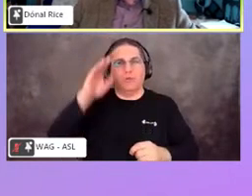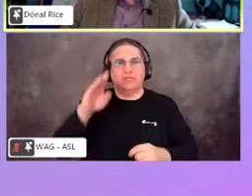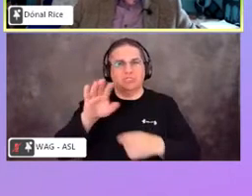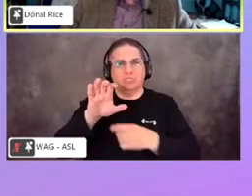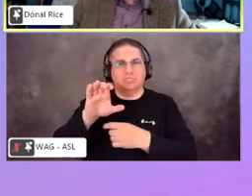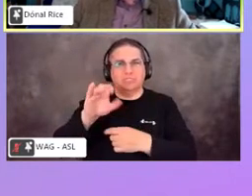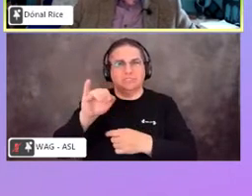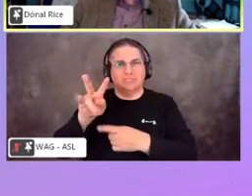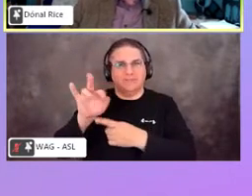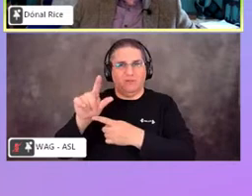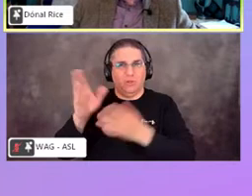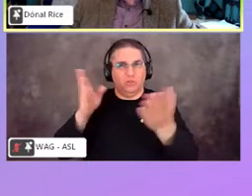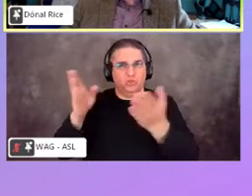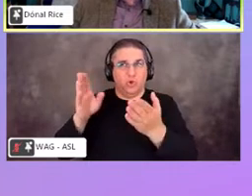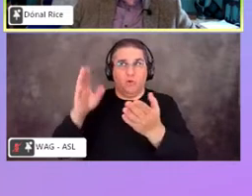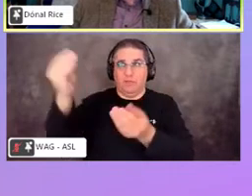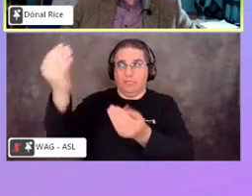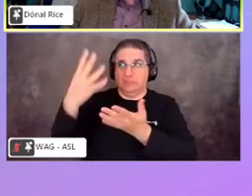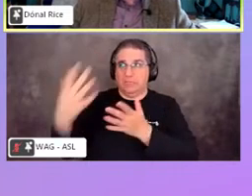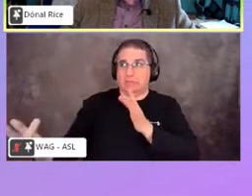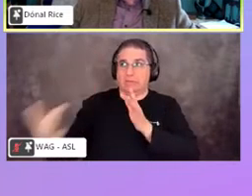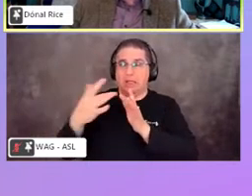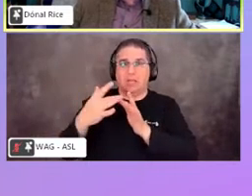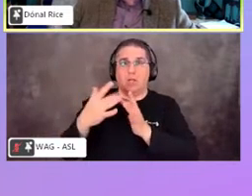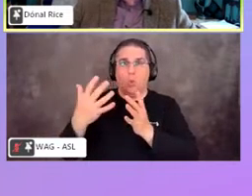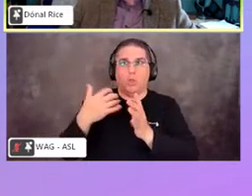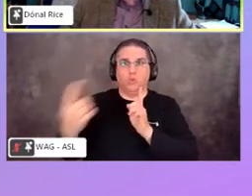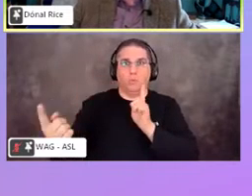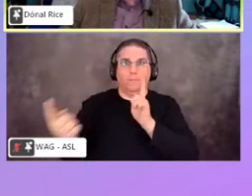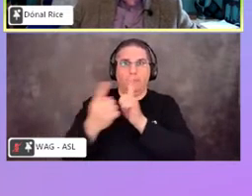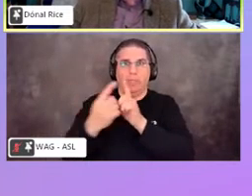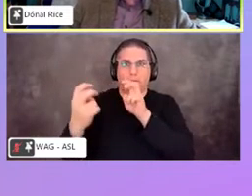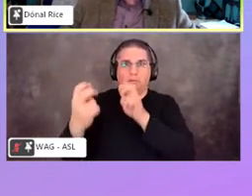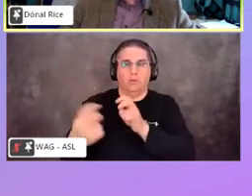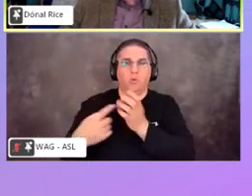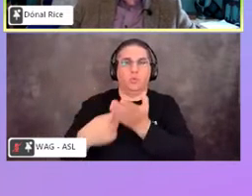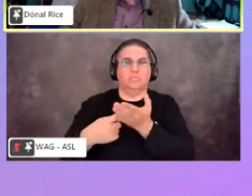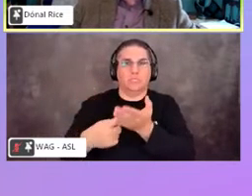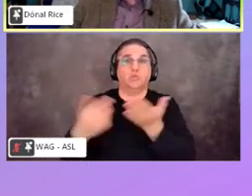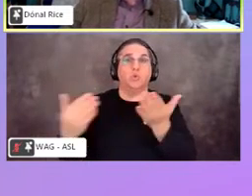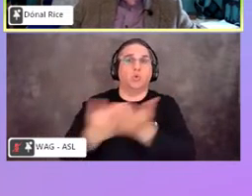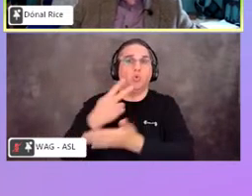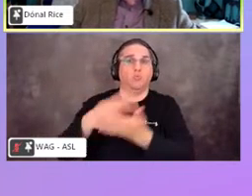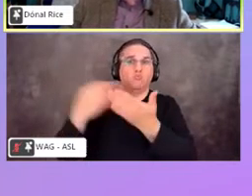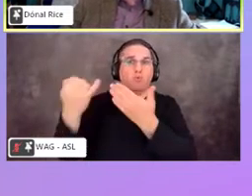came online I got an email from a very senior person in